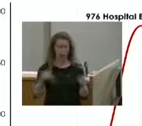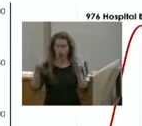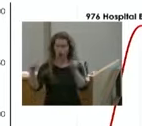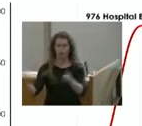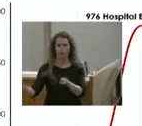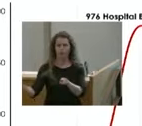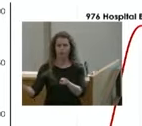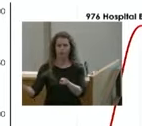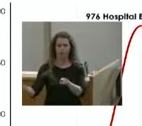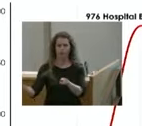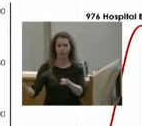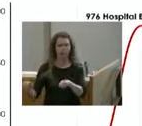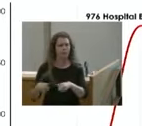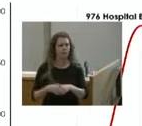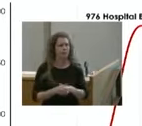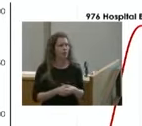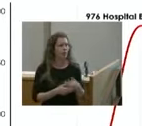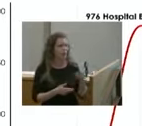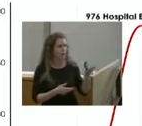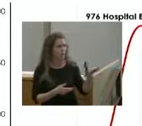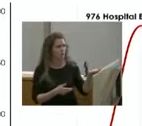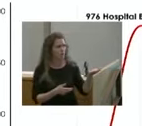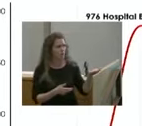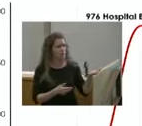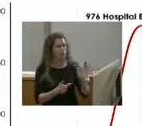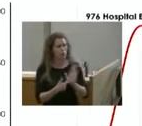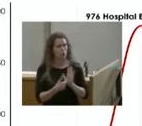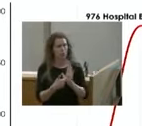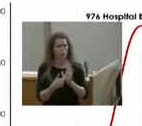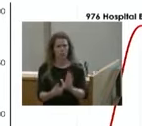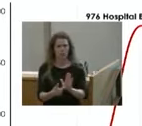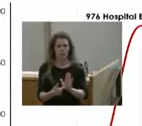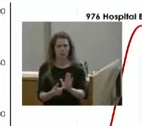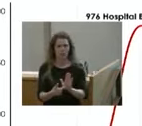graphically represents, you know, the, how far apart the curves get pulled.